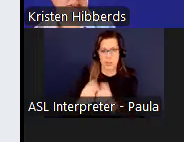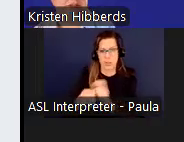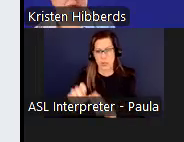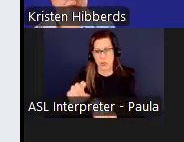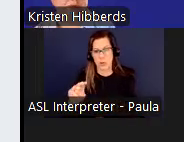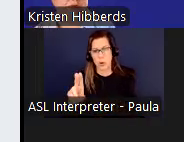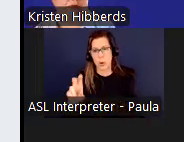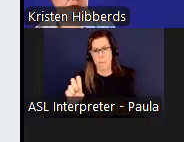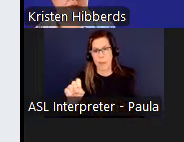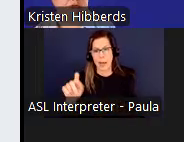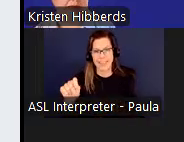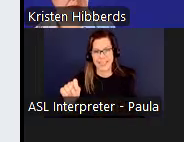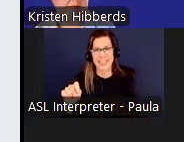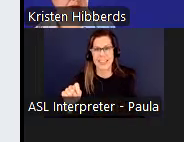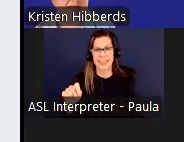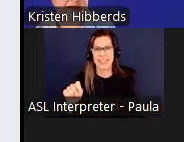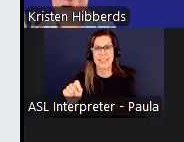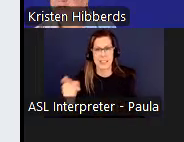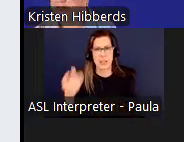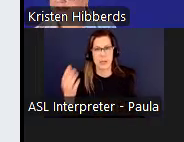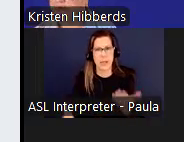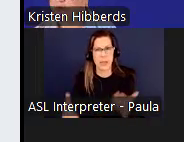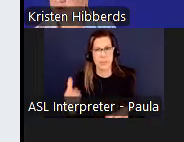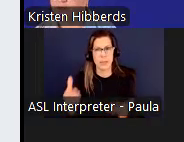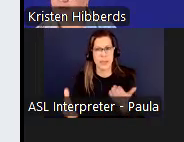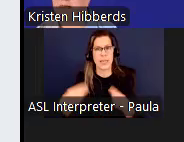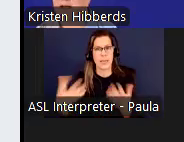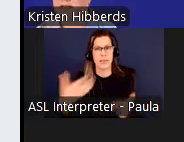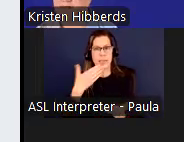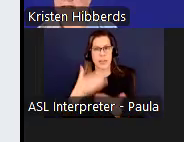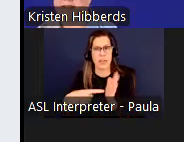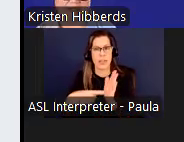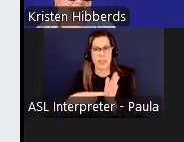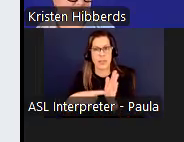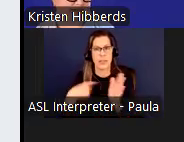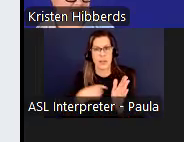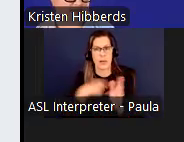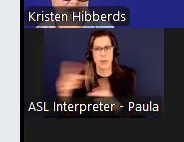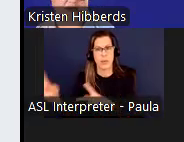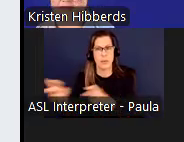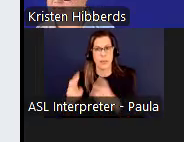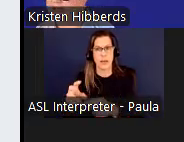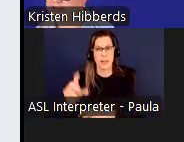So you may be bringing up a good example where we plugged in must and it may not fit here.